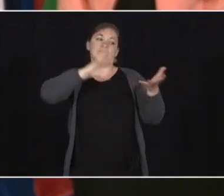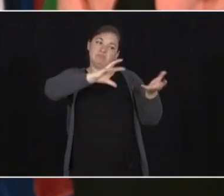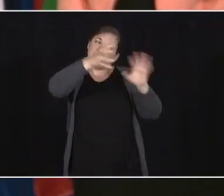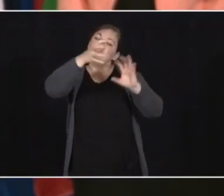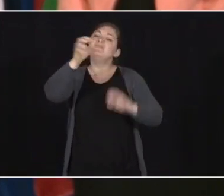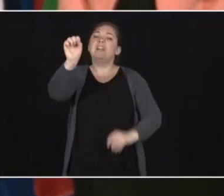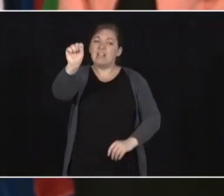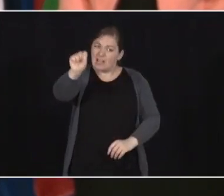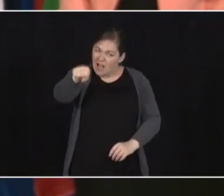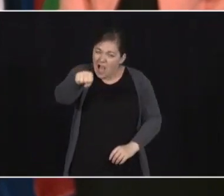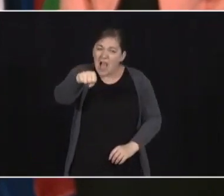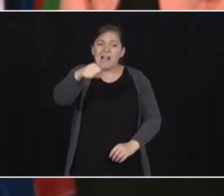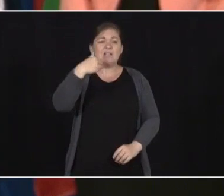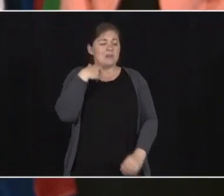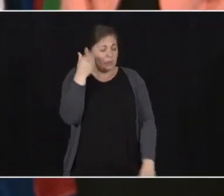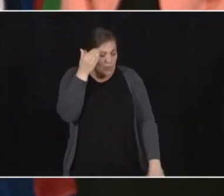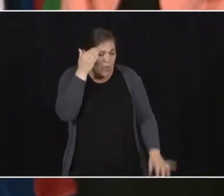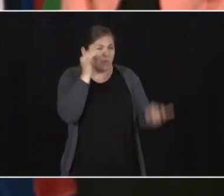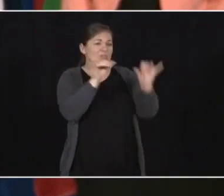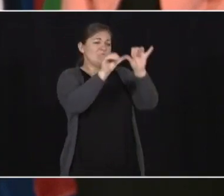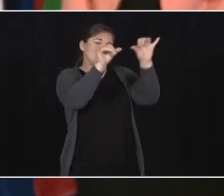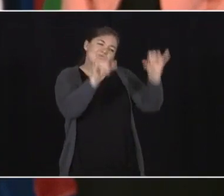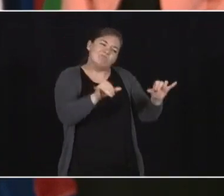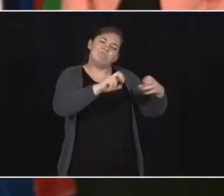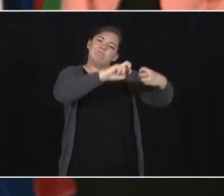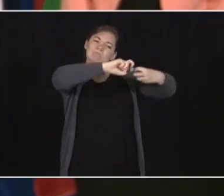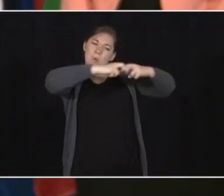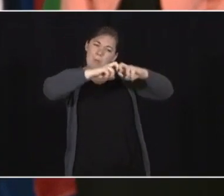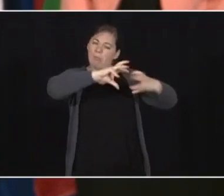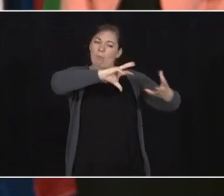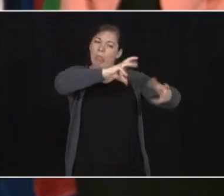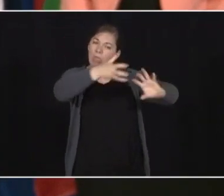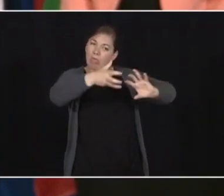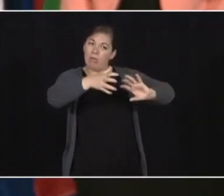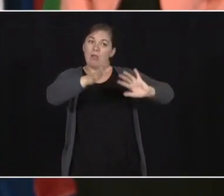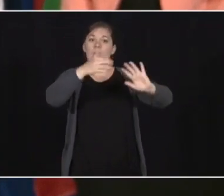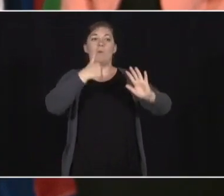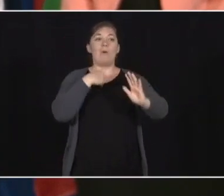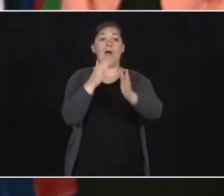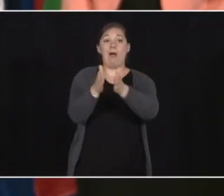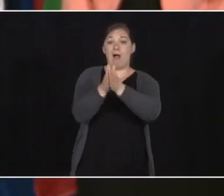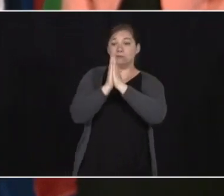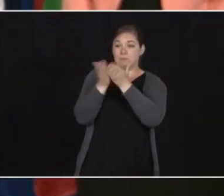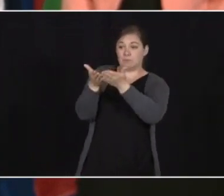I know there was a crisis, and of the systems that we inherited was totally broken and we asked for support.